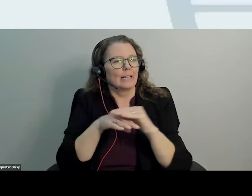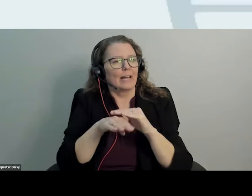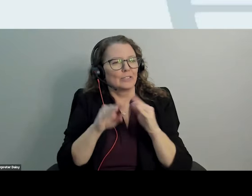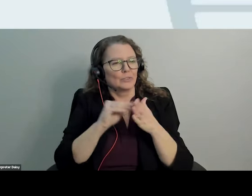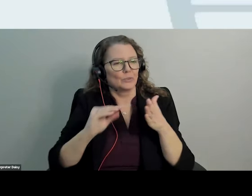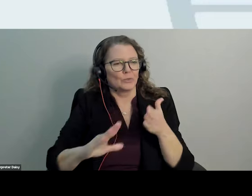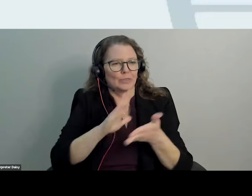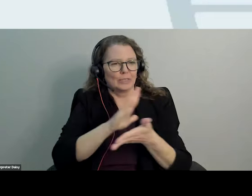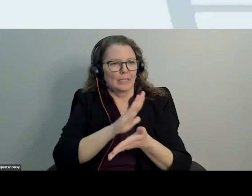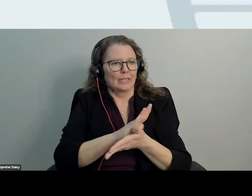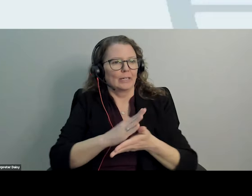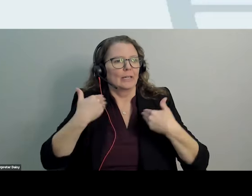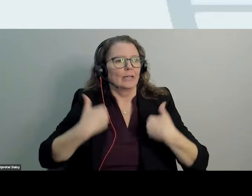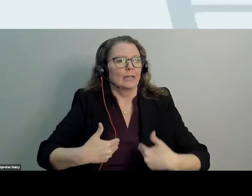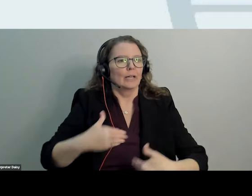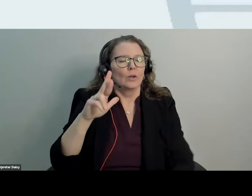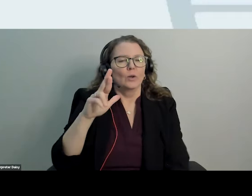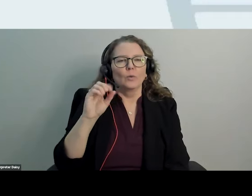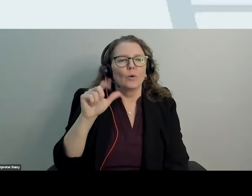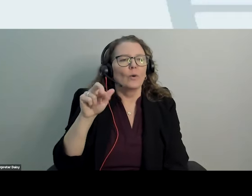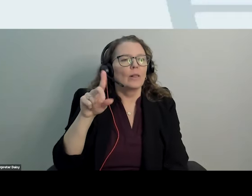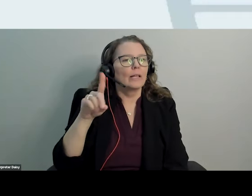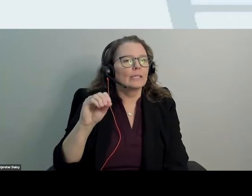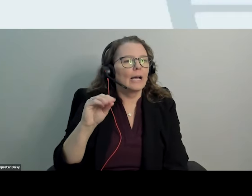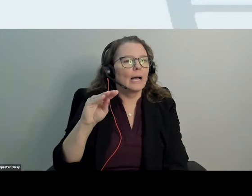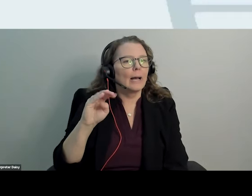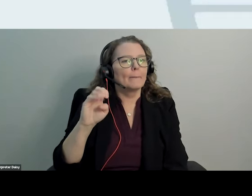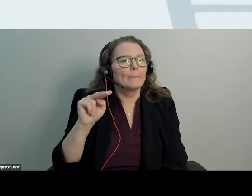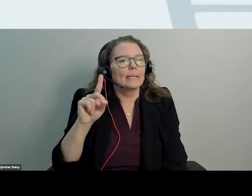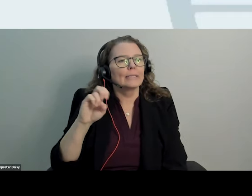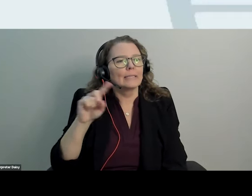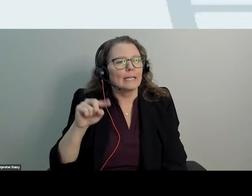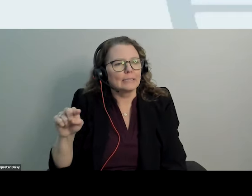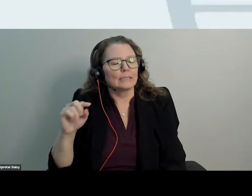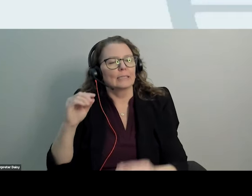I am Rolando Mendez, director of education at Teach Access. For those that might just be joining,